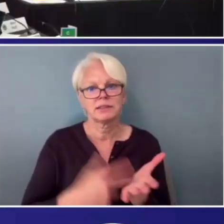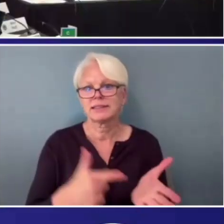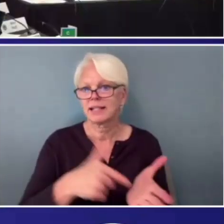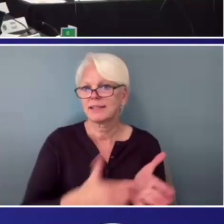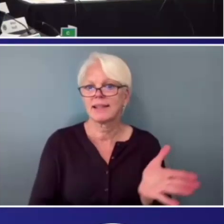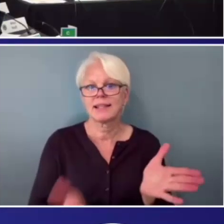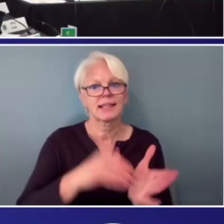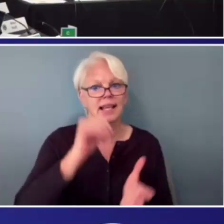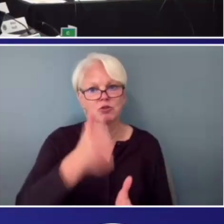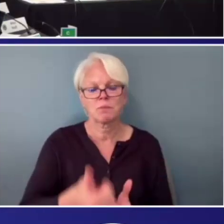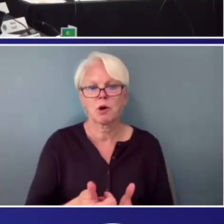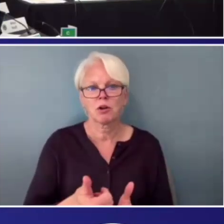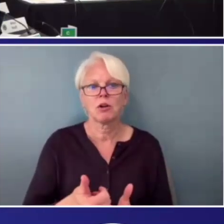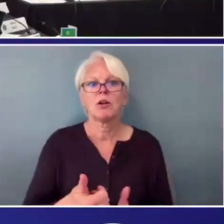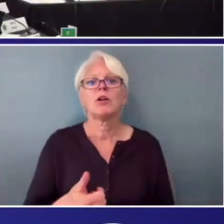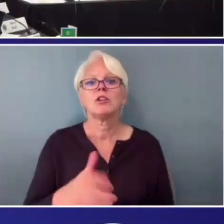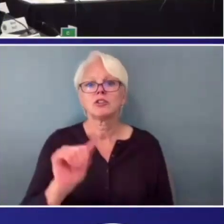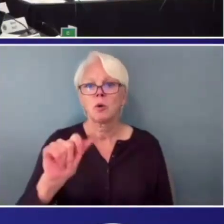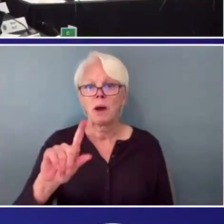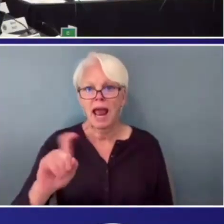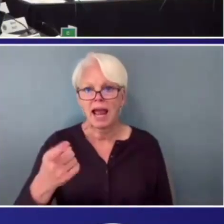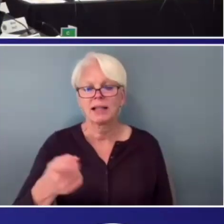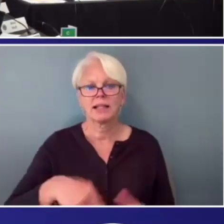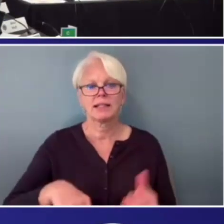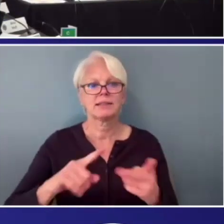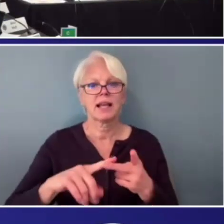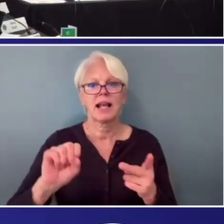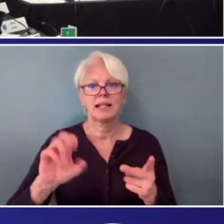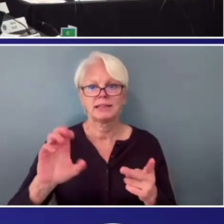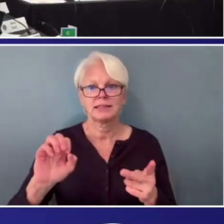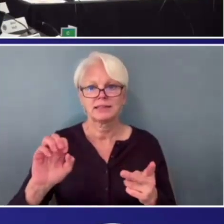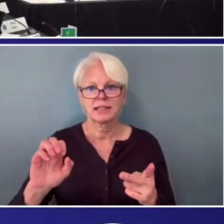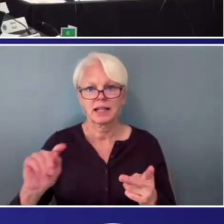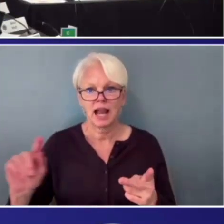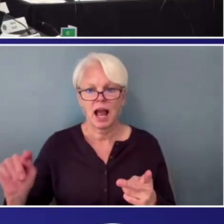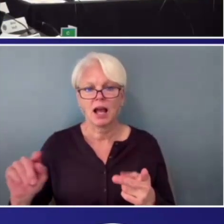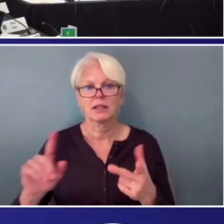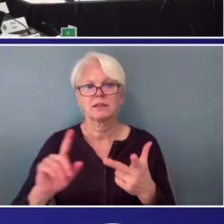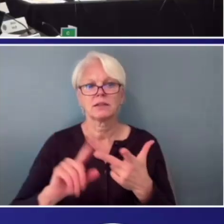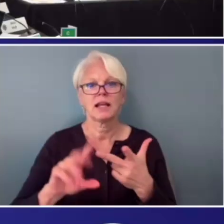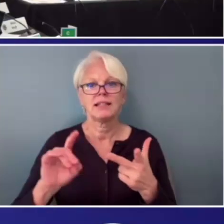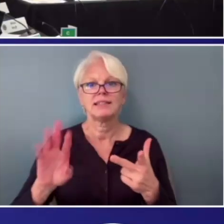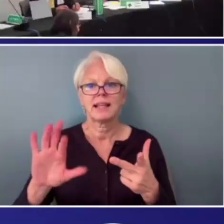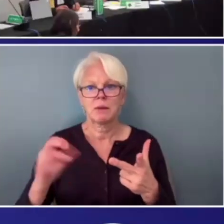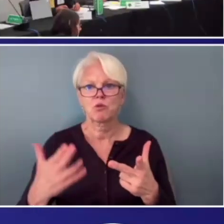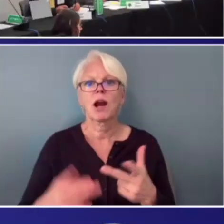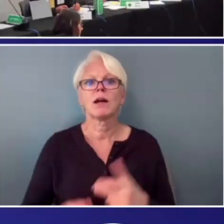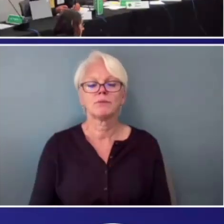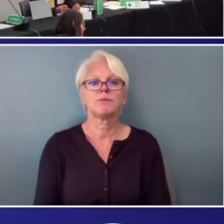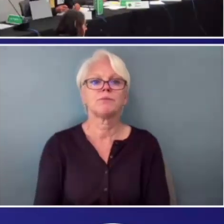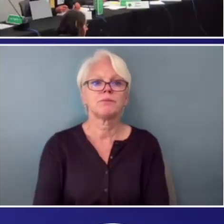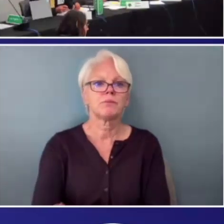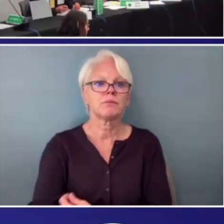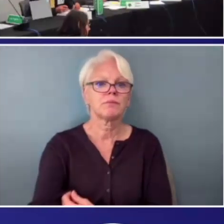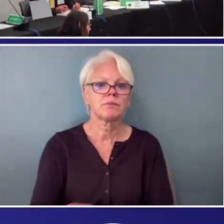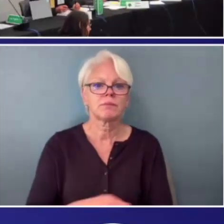So we have Alex and then Scott, and then Deborah. I'd like to thank the Department for taking